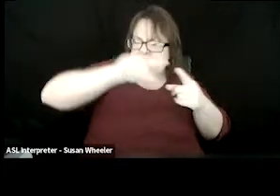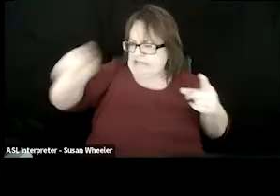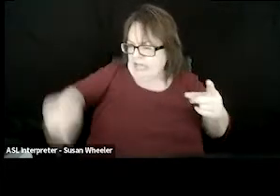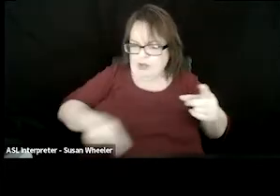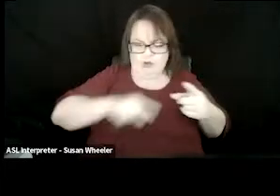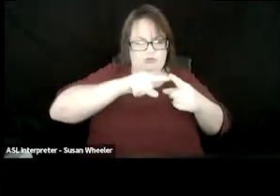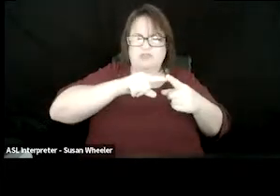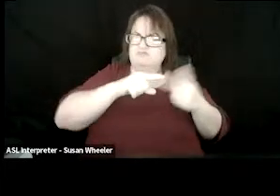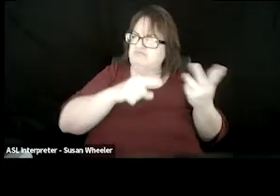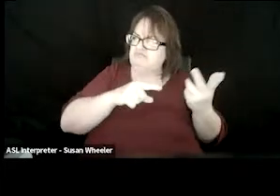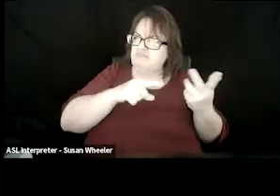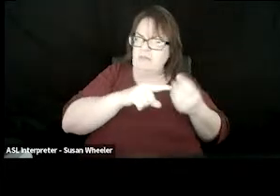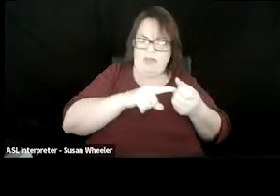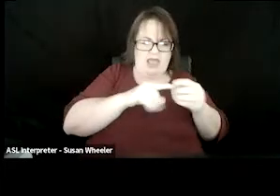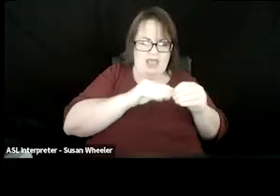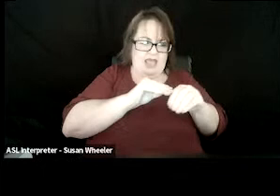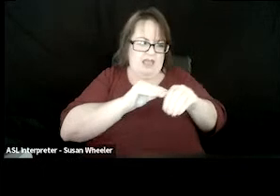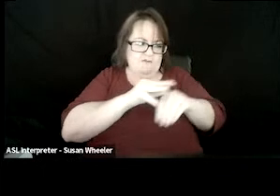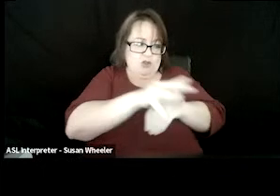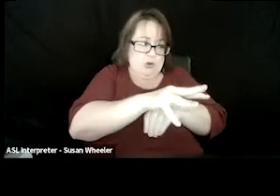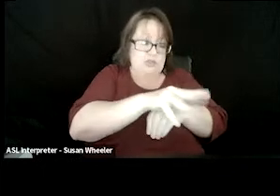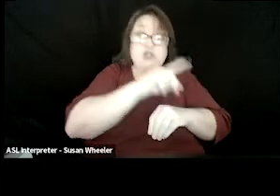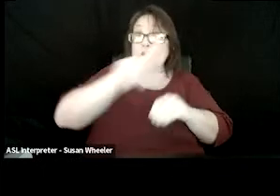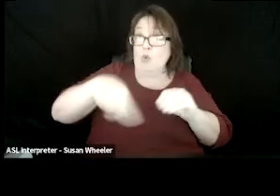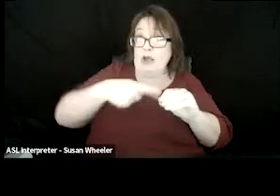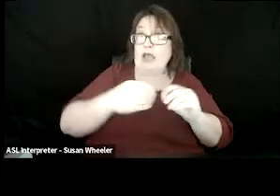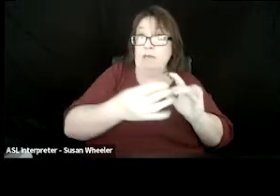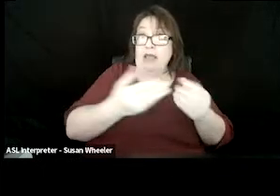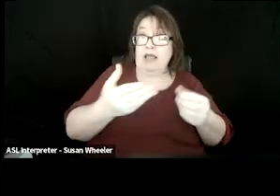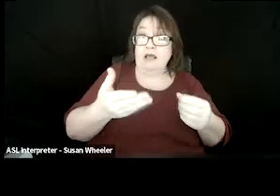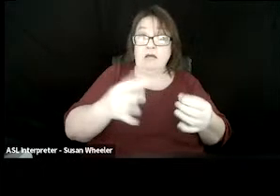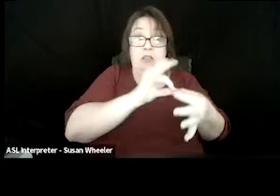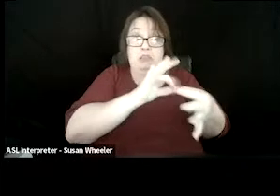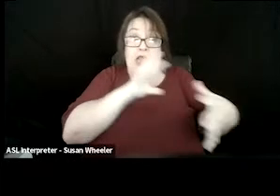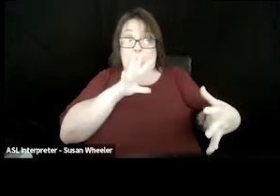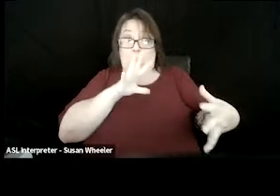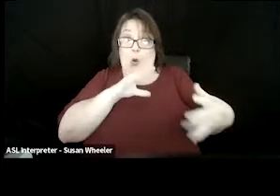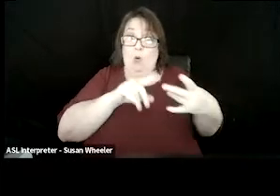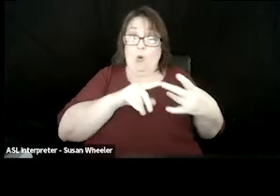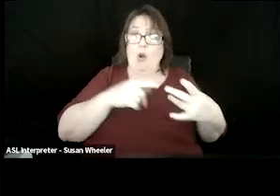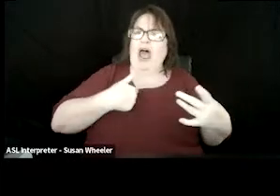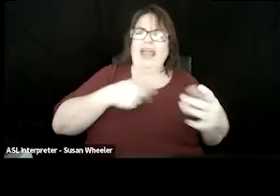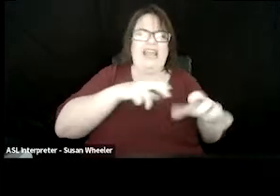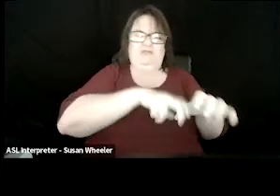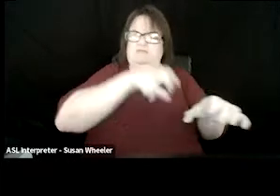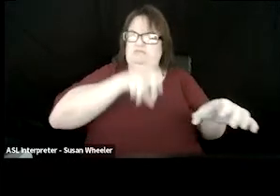that impact when you could be let go or when you yourself can perhaps leave